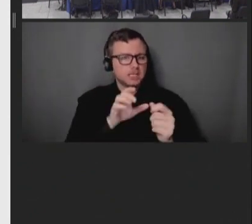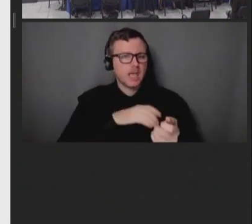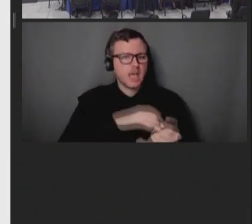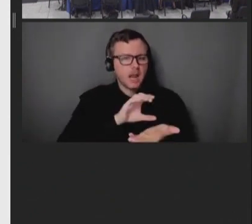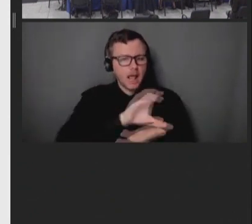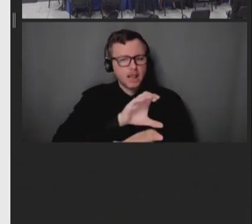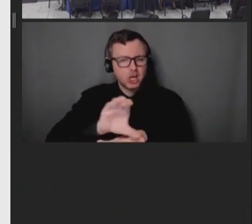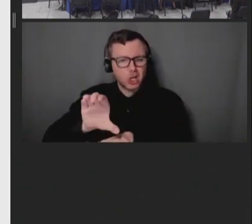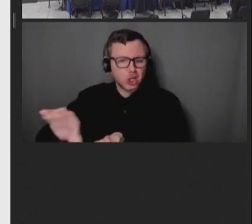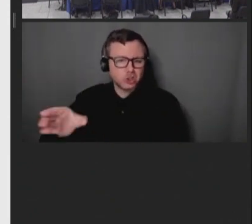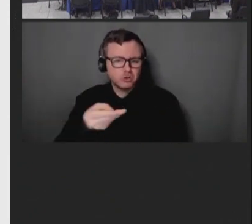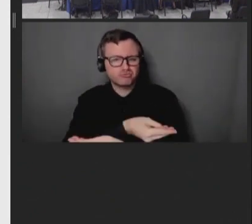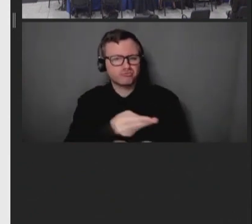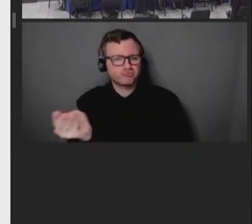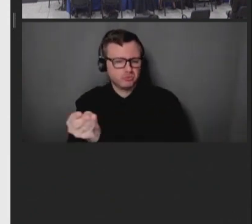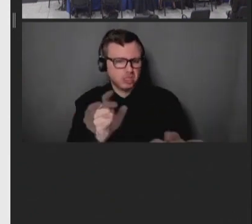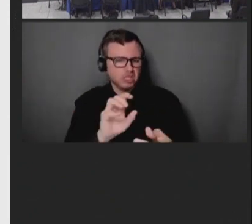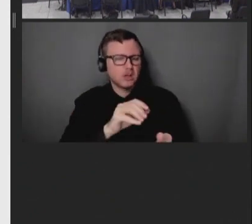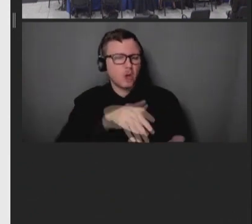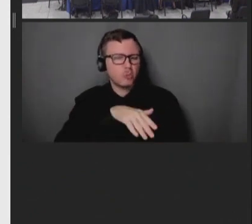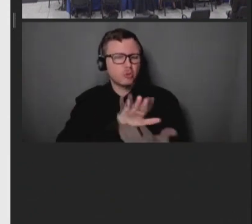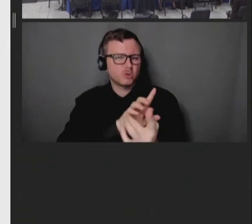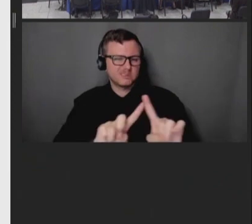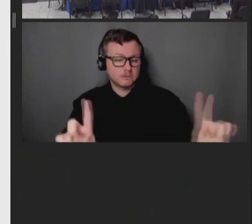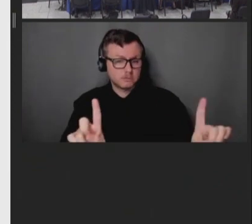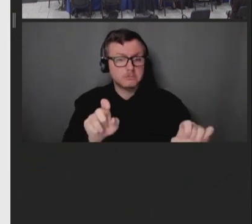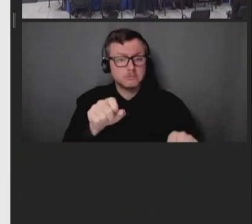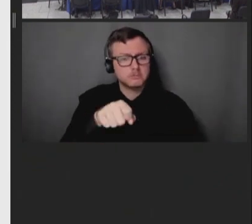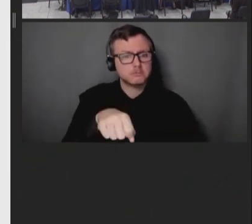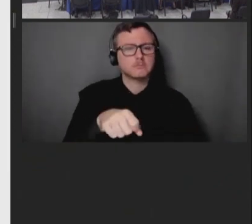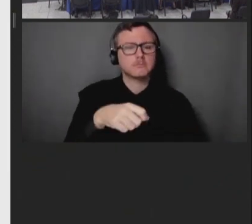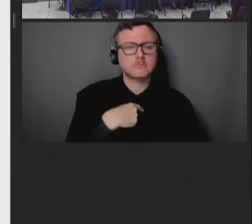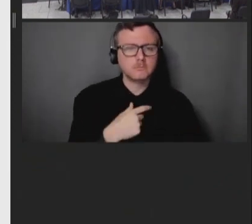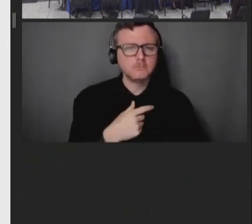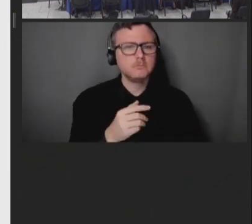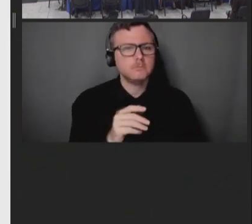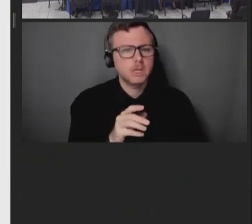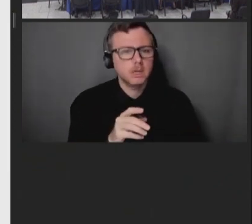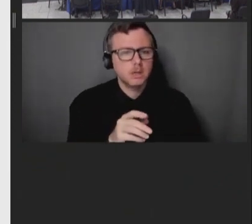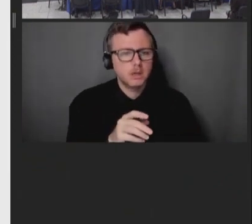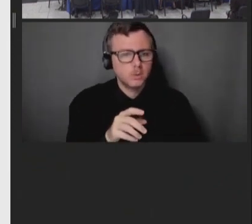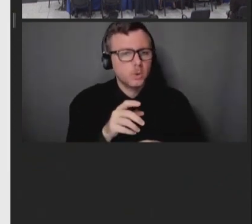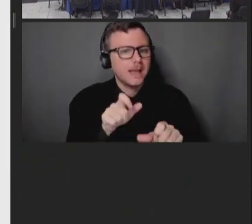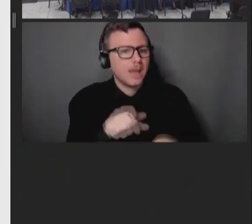strategy, you know, like you said, we were able to kind of make sure you're meeting the needs of